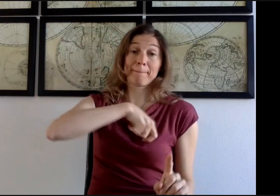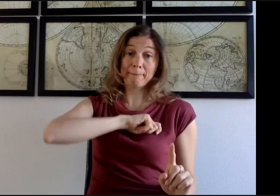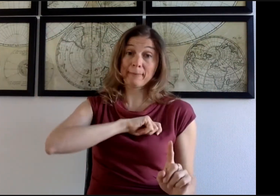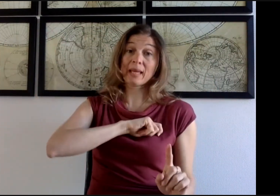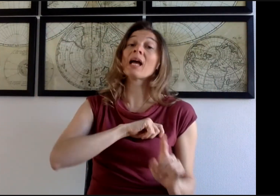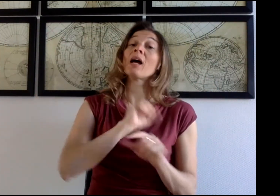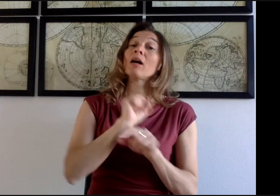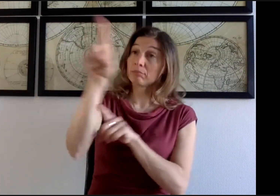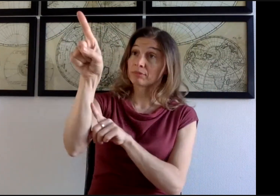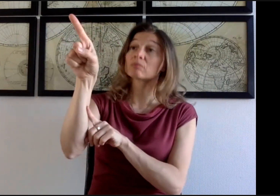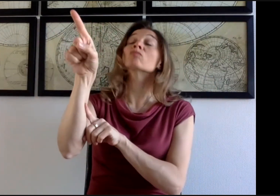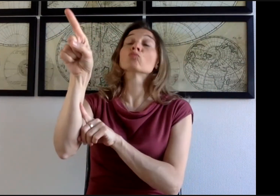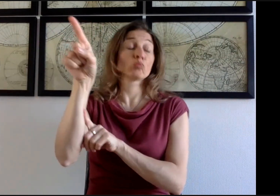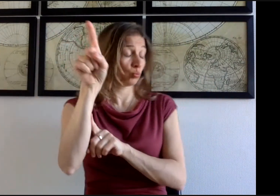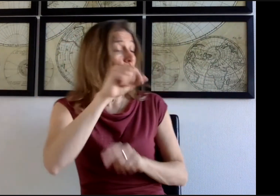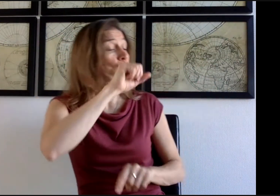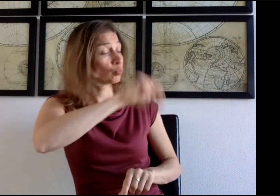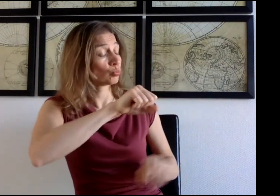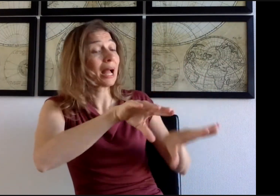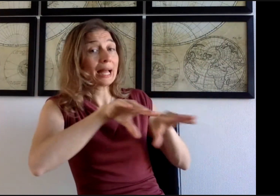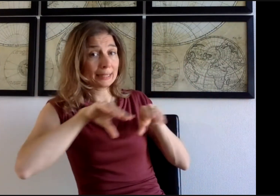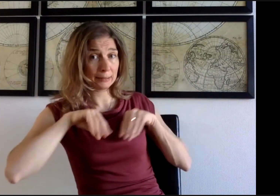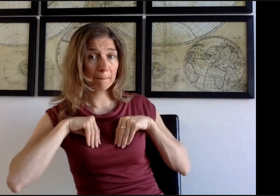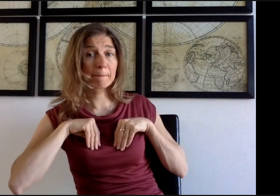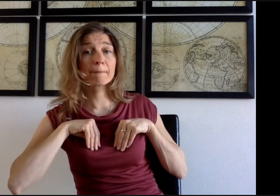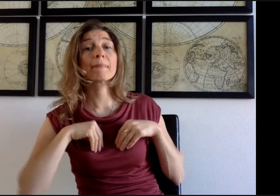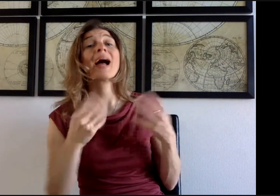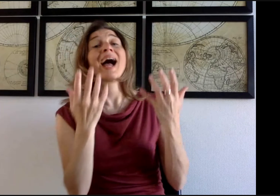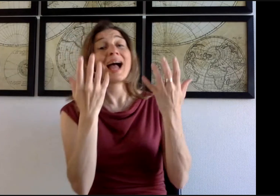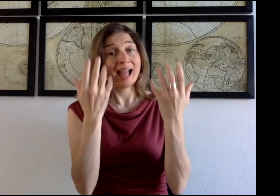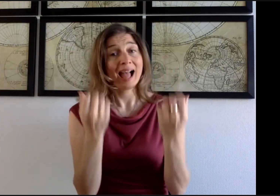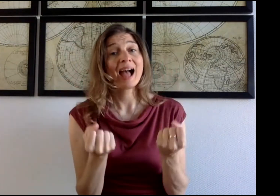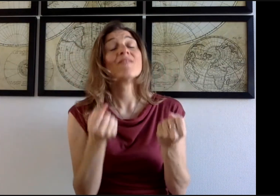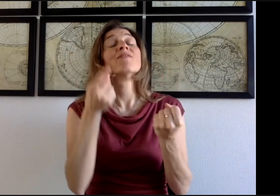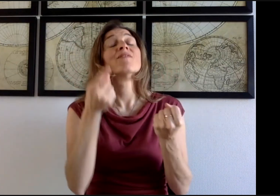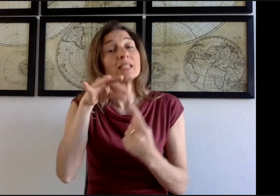and published a special distinction to establish interpretive criteria.